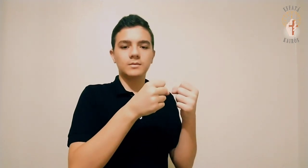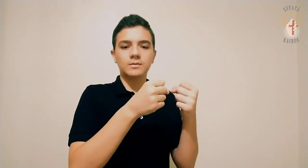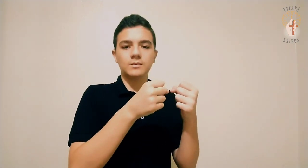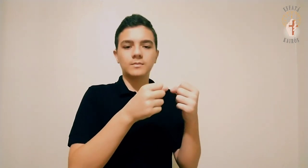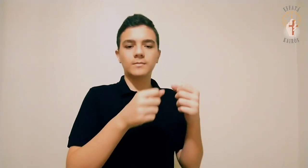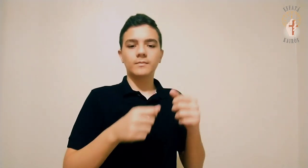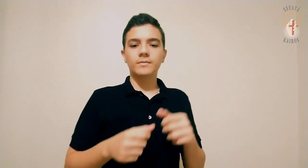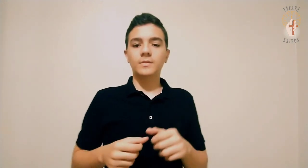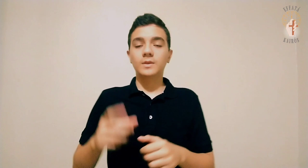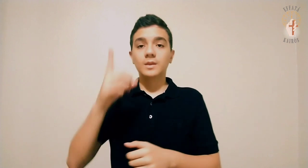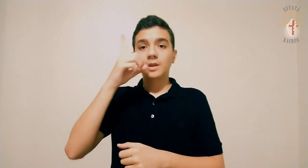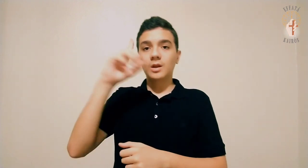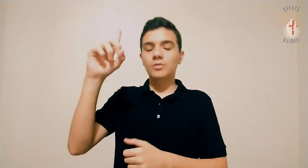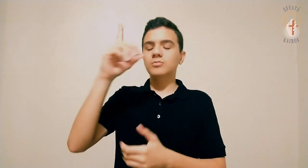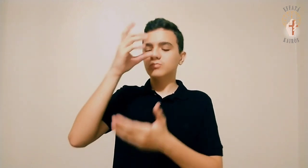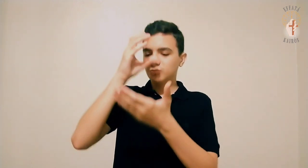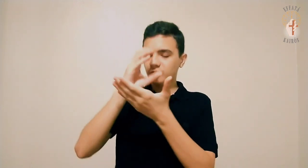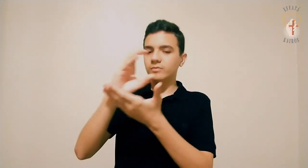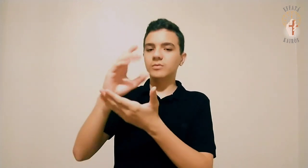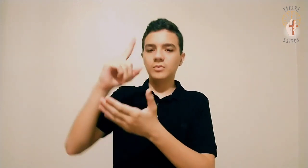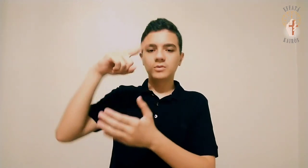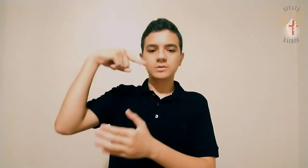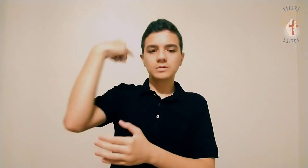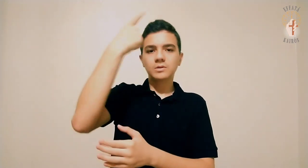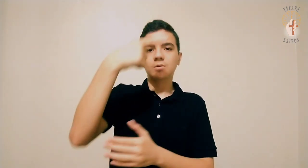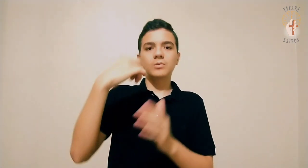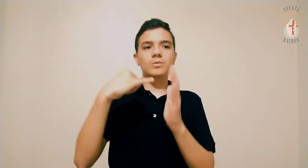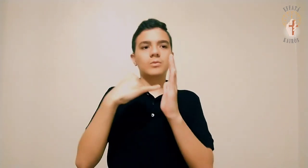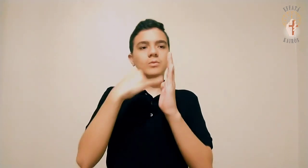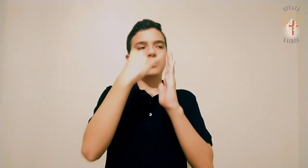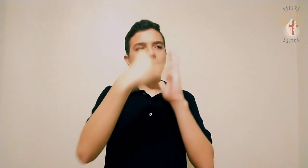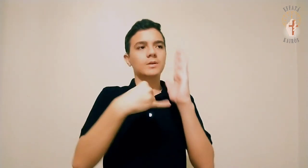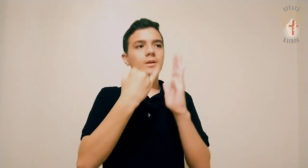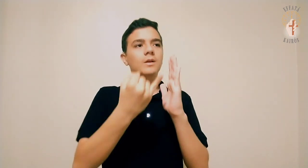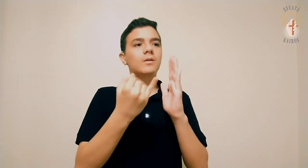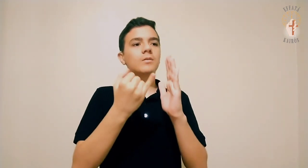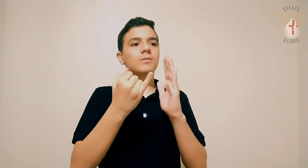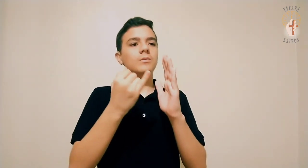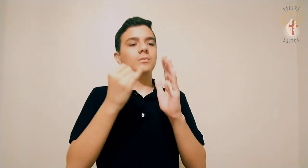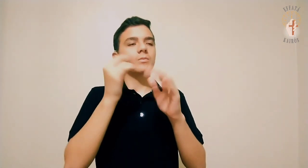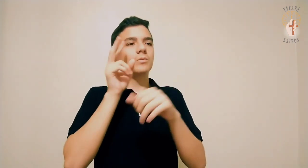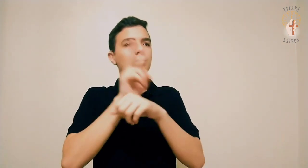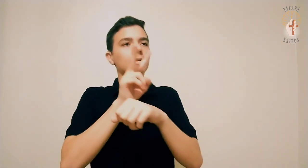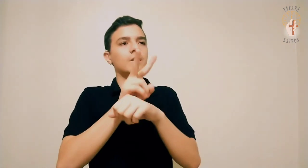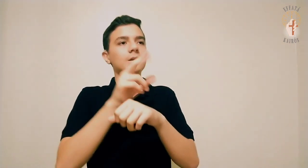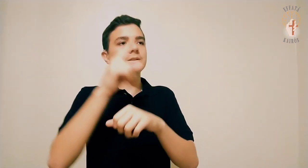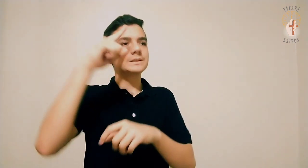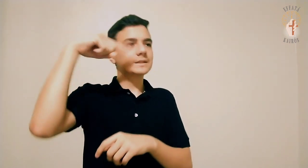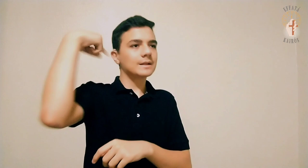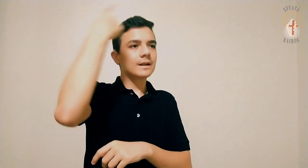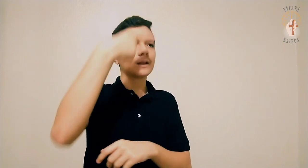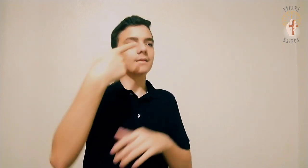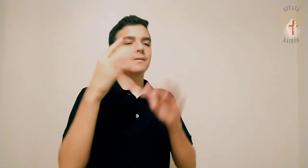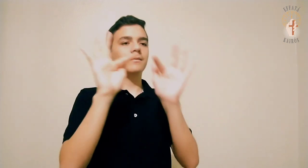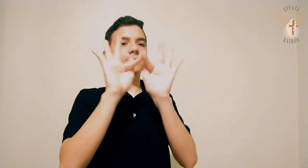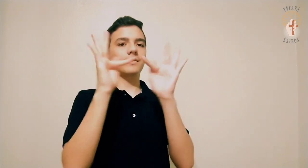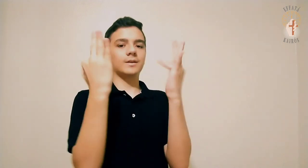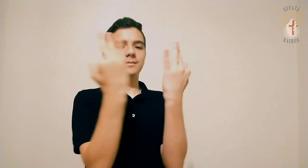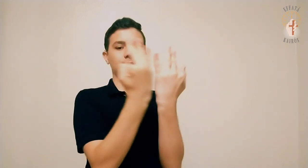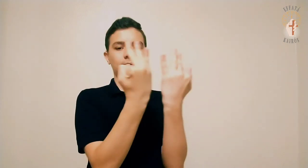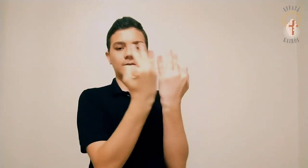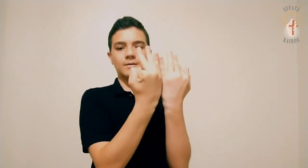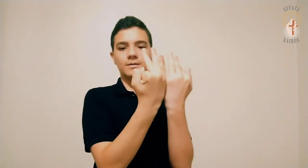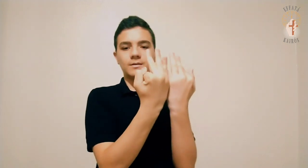St. Joseph, to whom God entrusted the care of the holiest family that has ever been, be